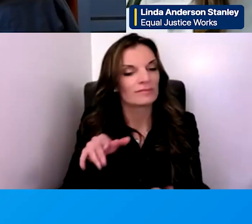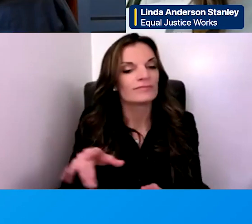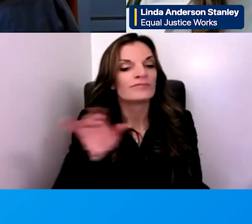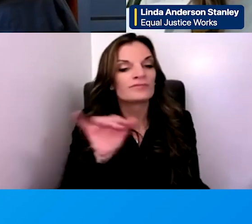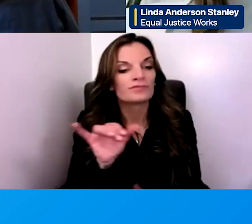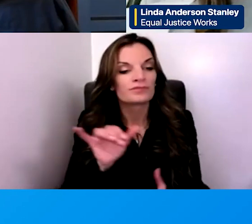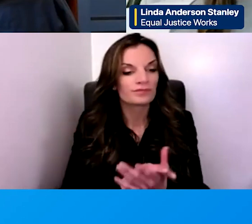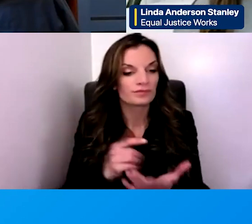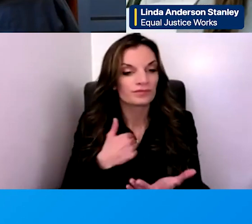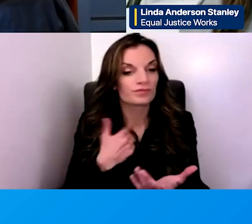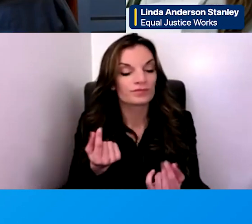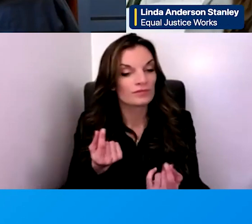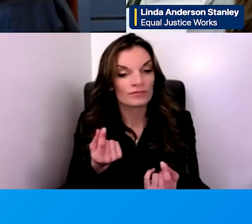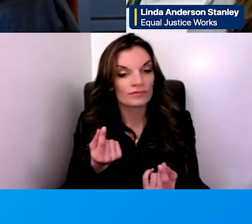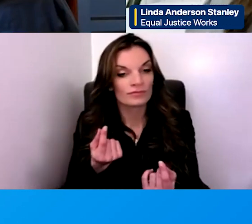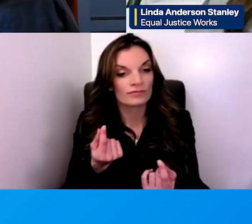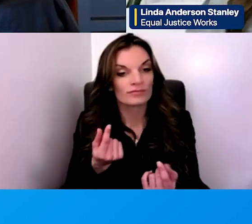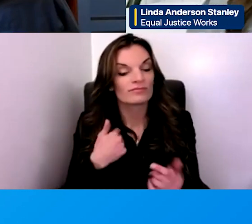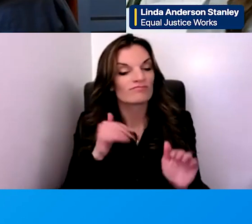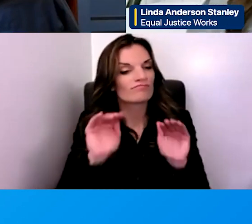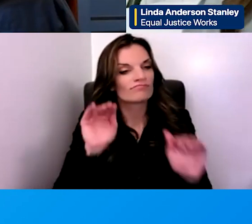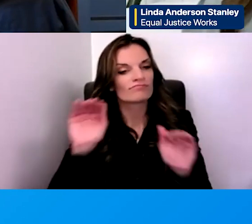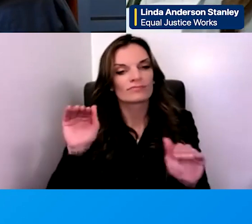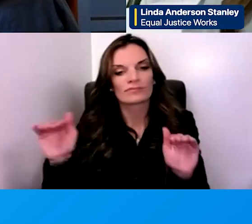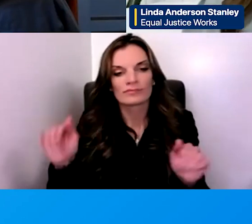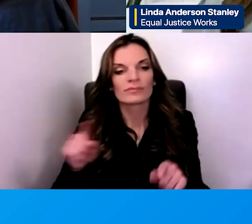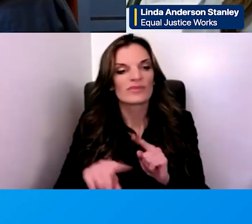started like asking for Congressional hearings.